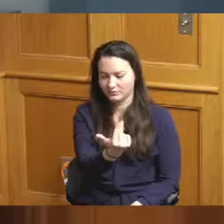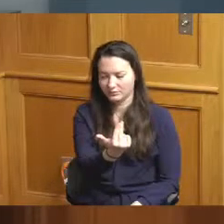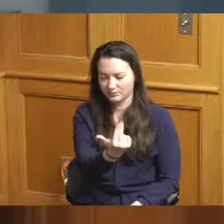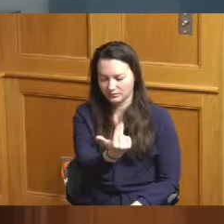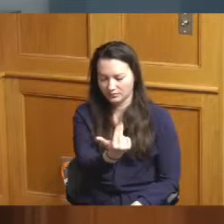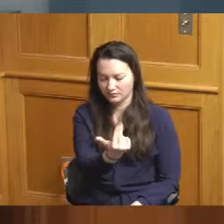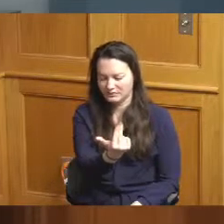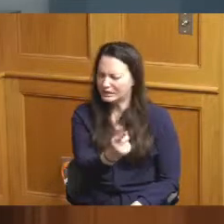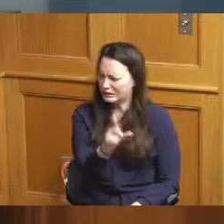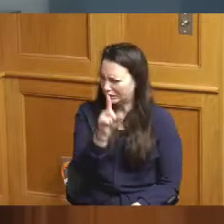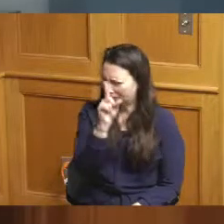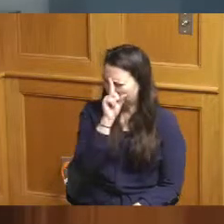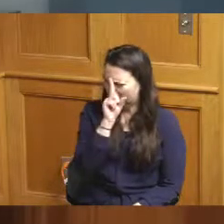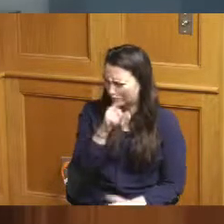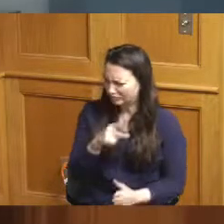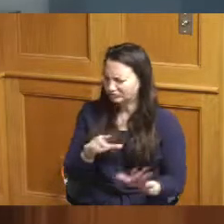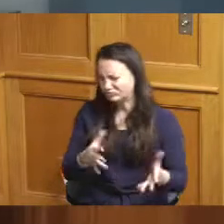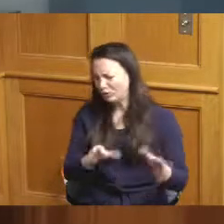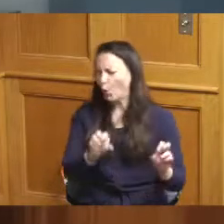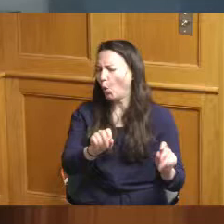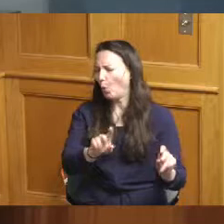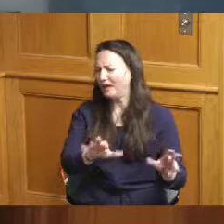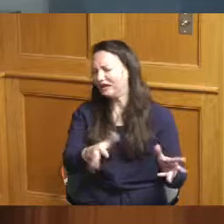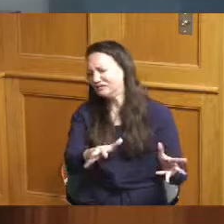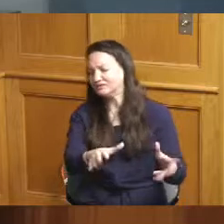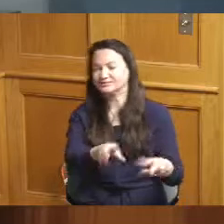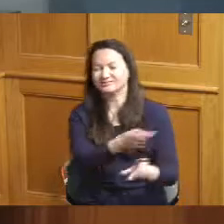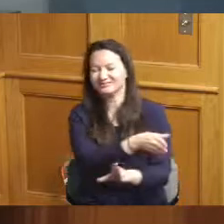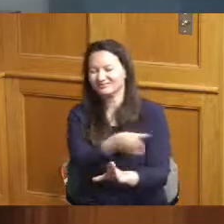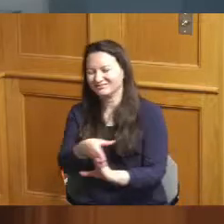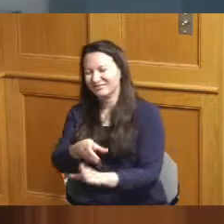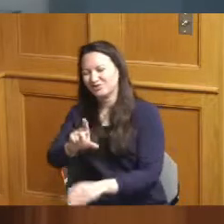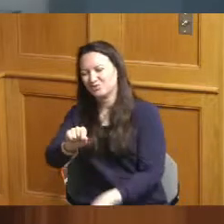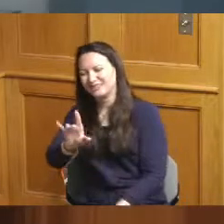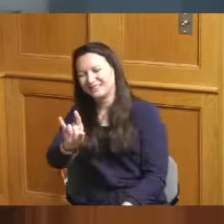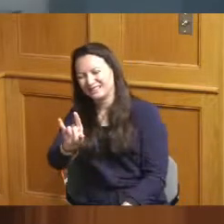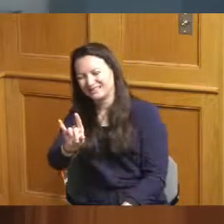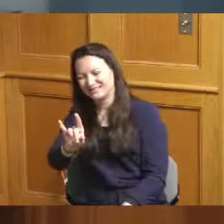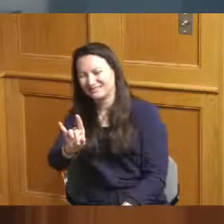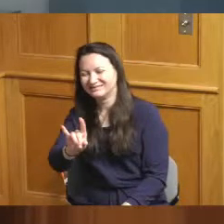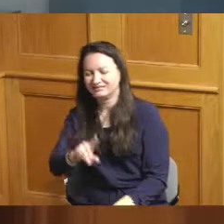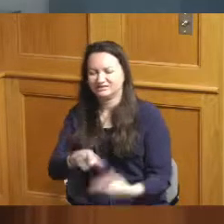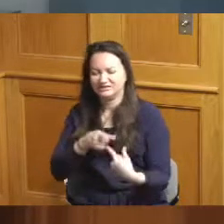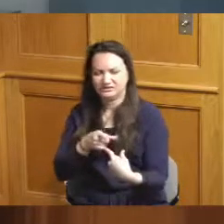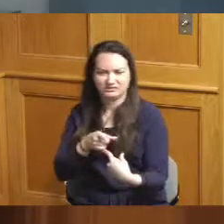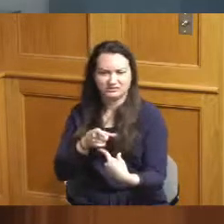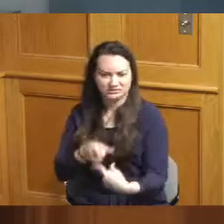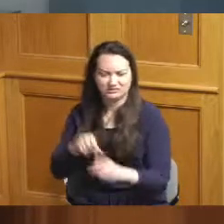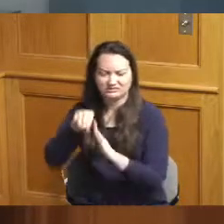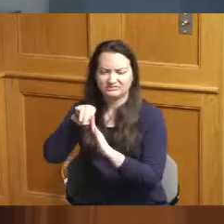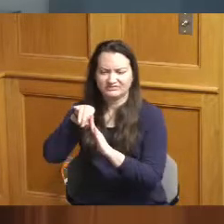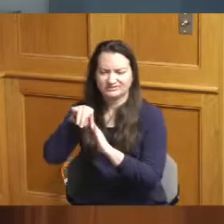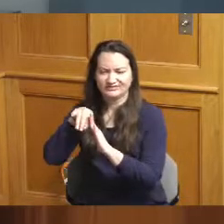and I think they were doing okay until 2018 and that's when they started going down and